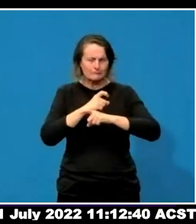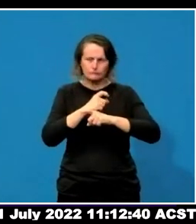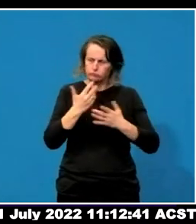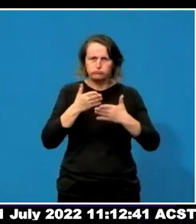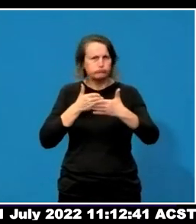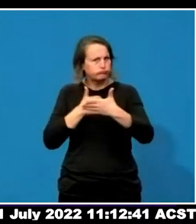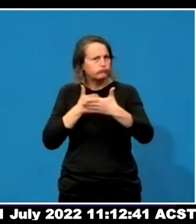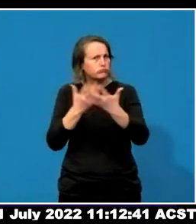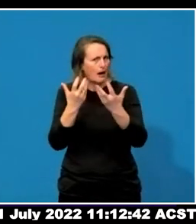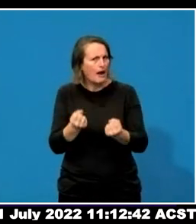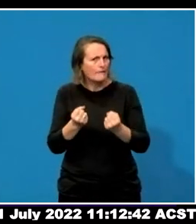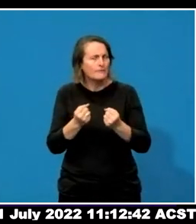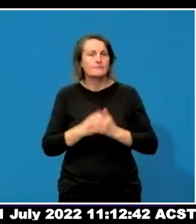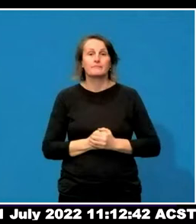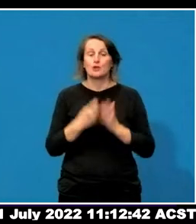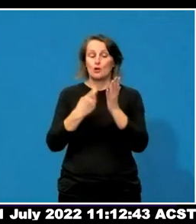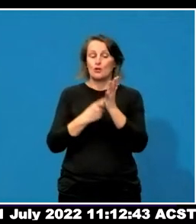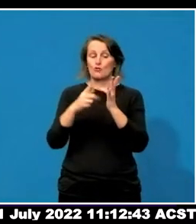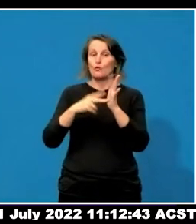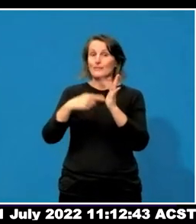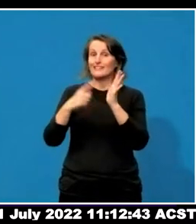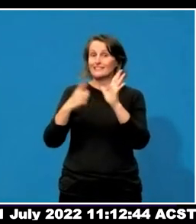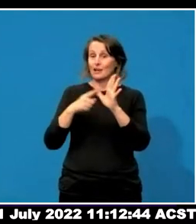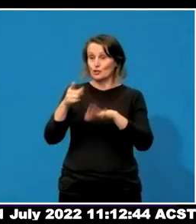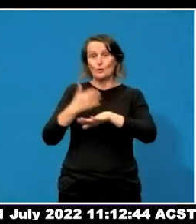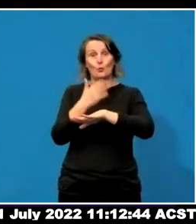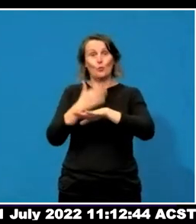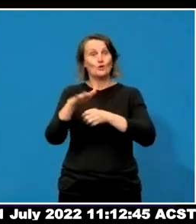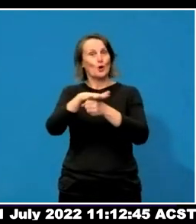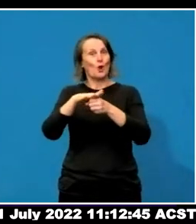Ronita is a local radio announcer and is the longest-serving staff member of the radio